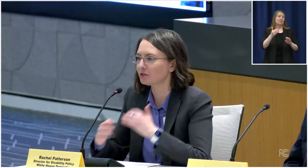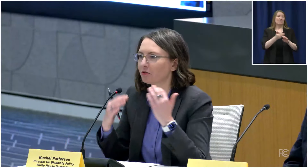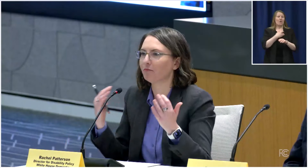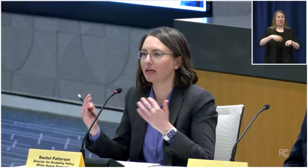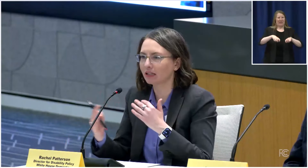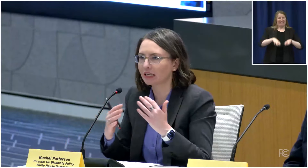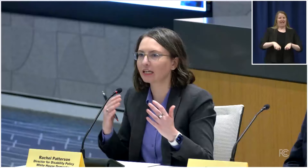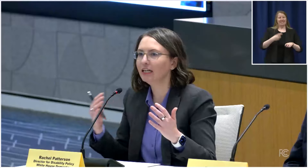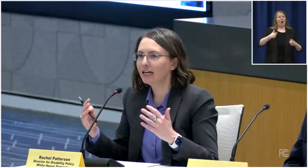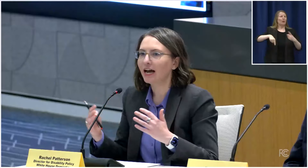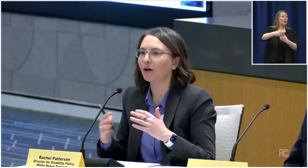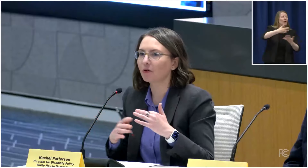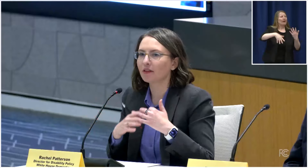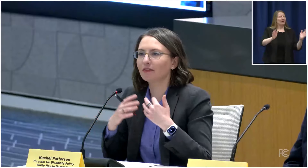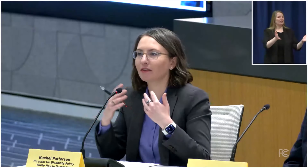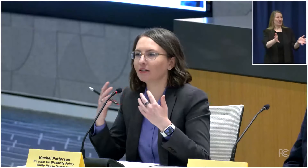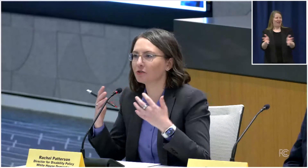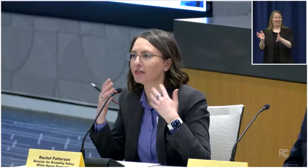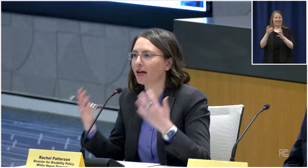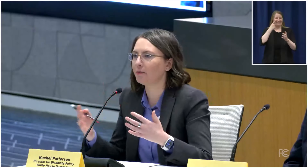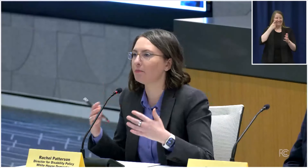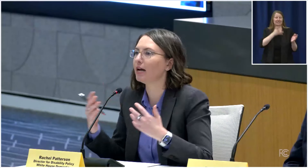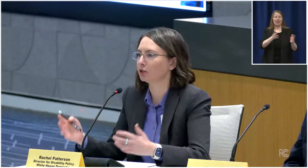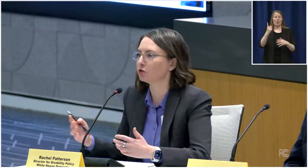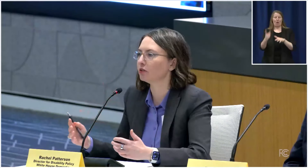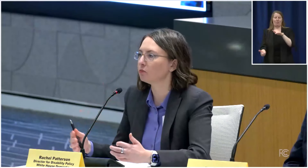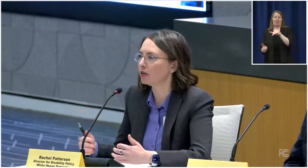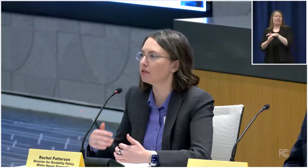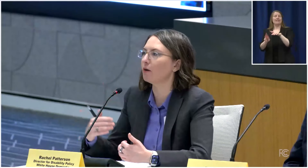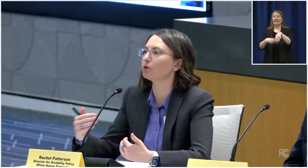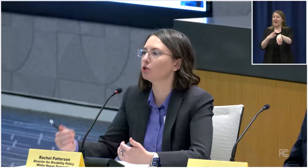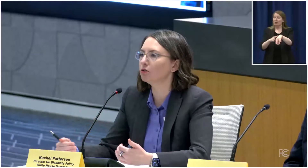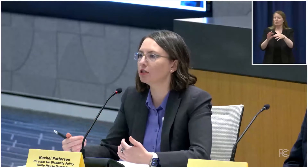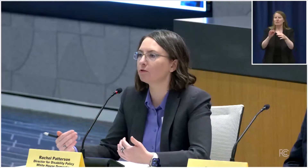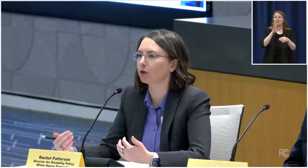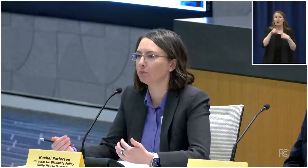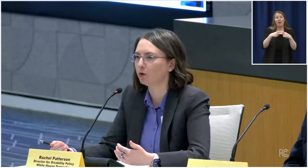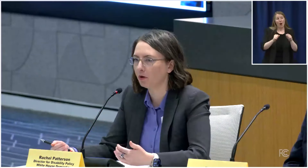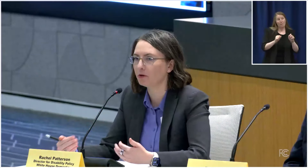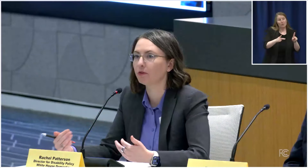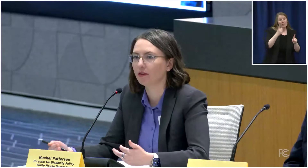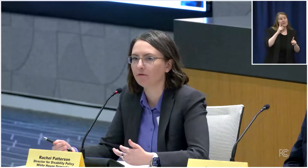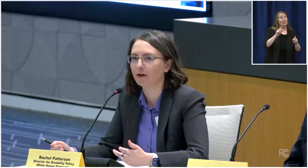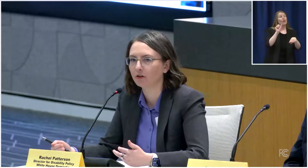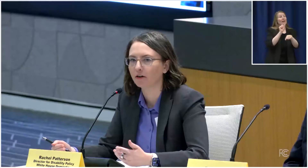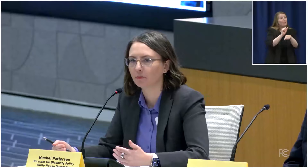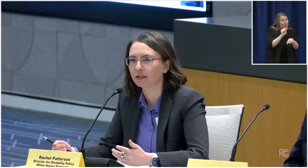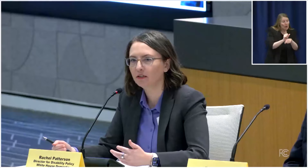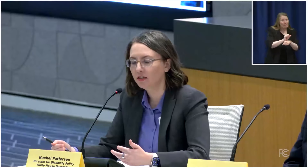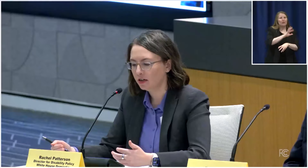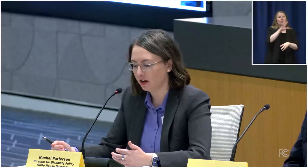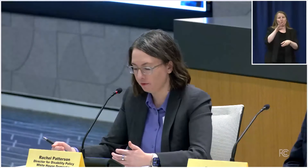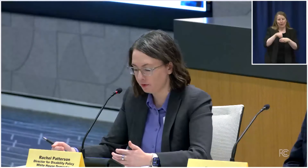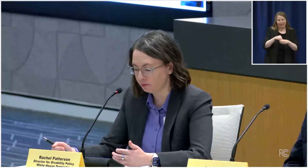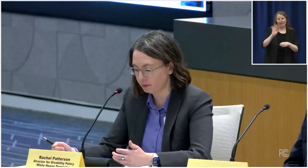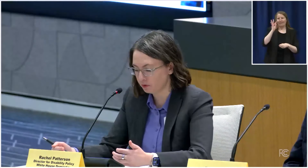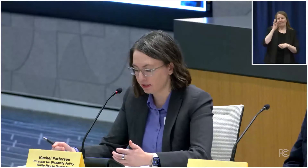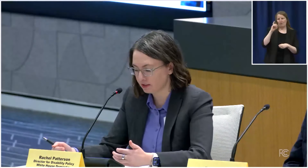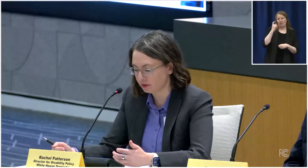THE PEOPLE. WE ARE TRYING TO PROMOTE EQUITY INSIDE AND OUT. ENSURING ACCESSIBILITY FOR